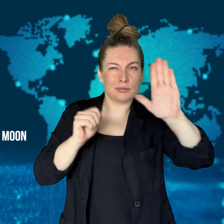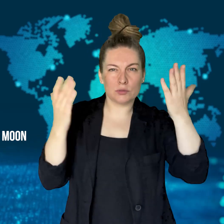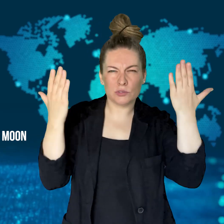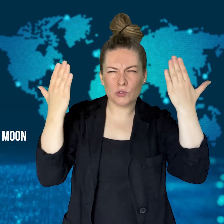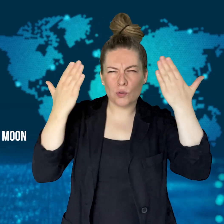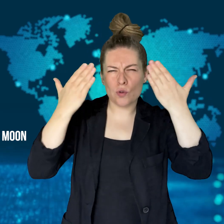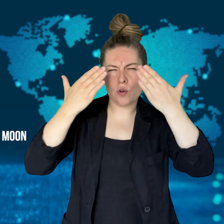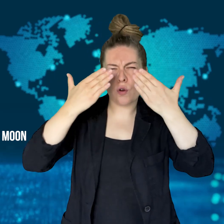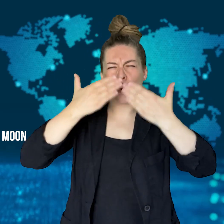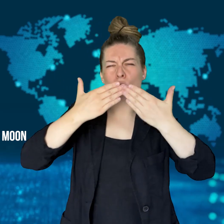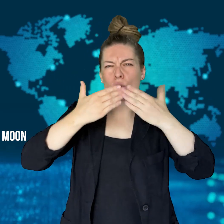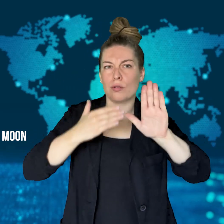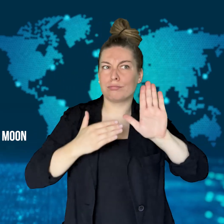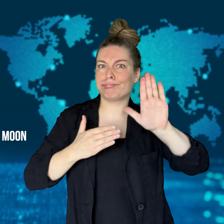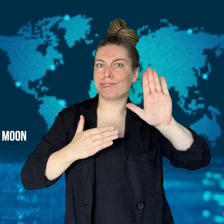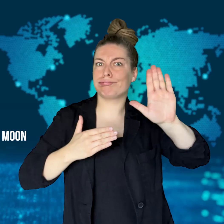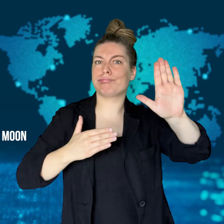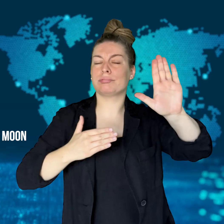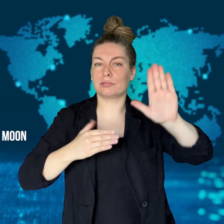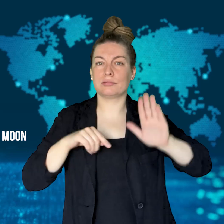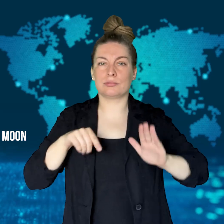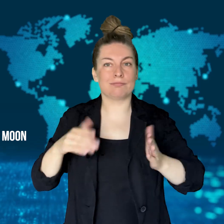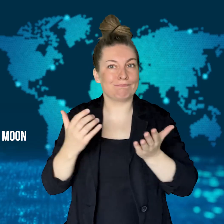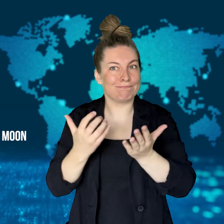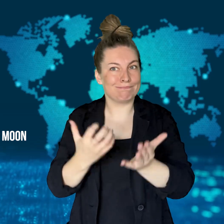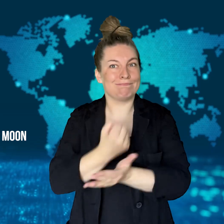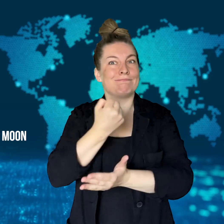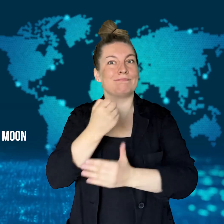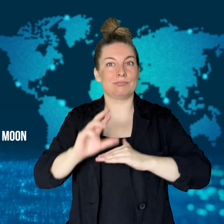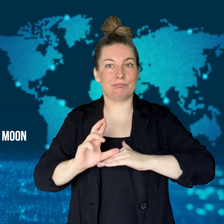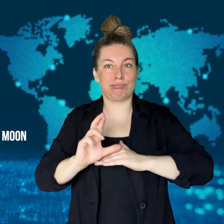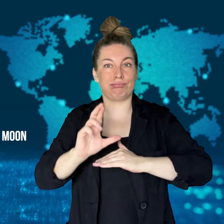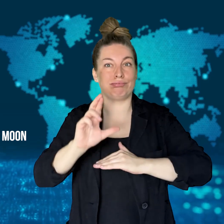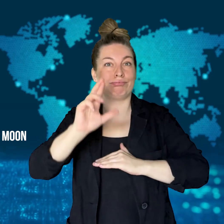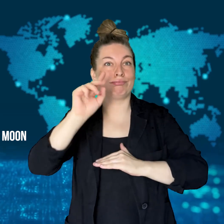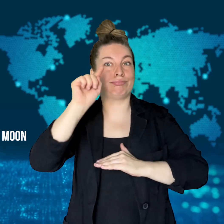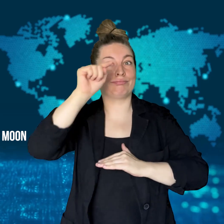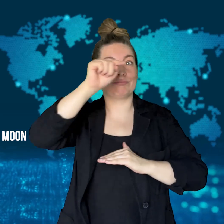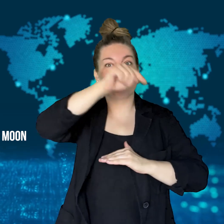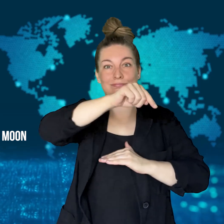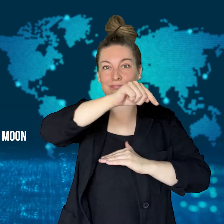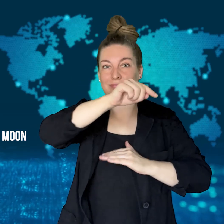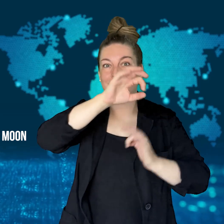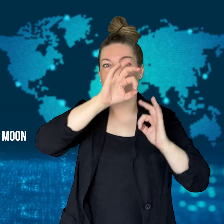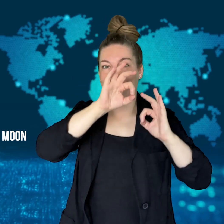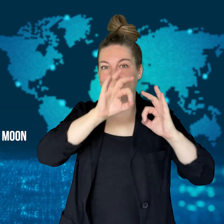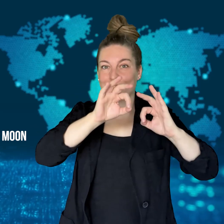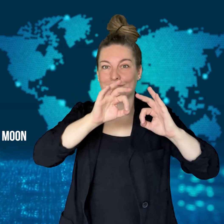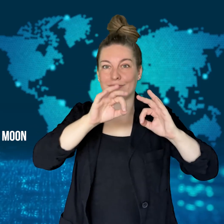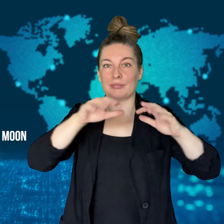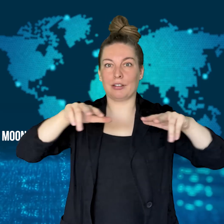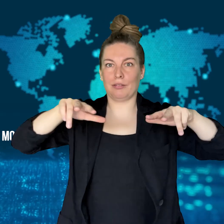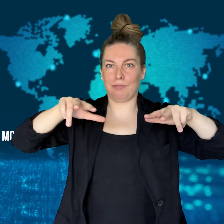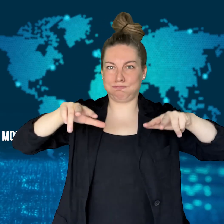the Moon for the first sample retrieving mission to take place